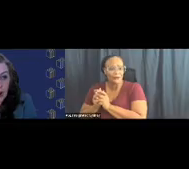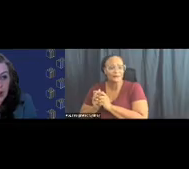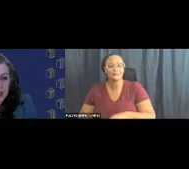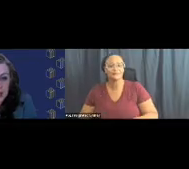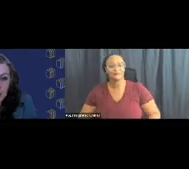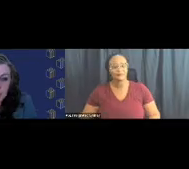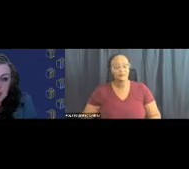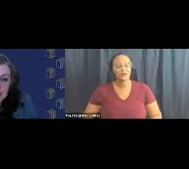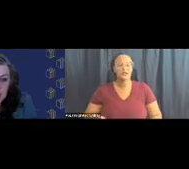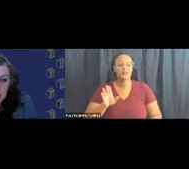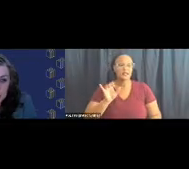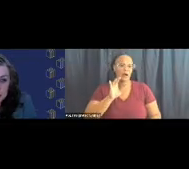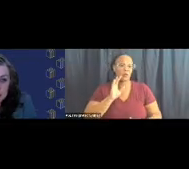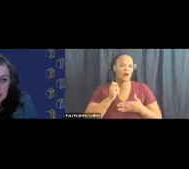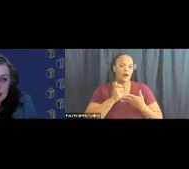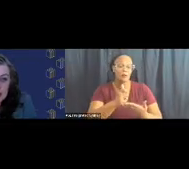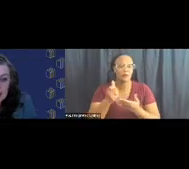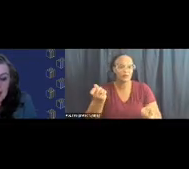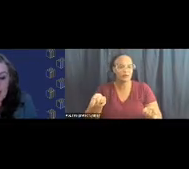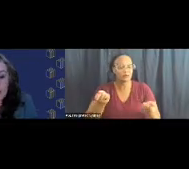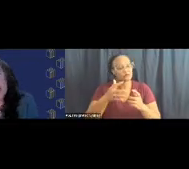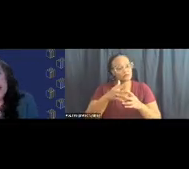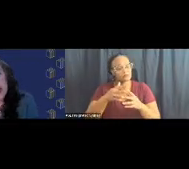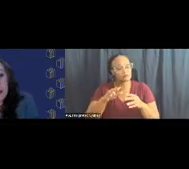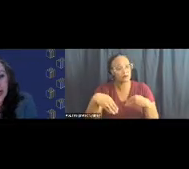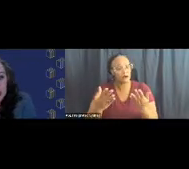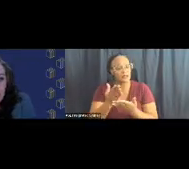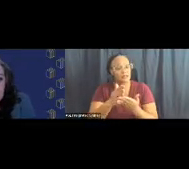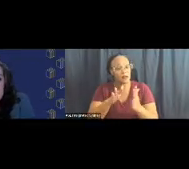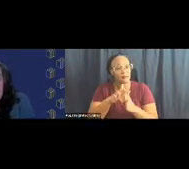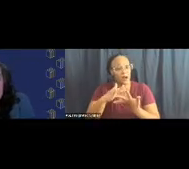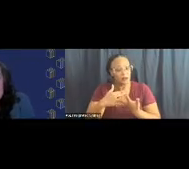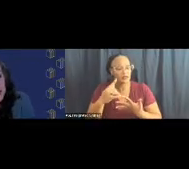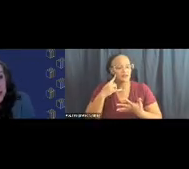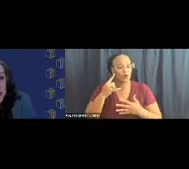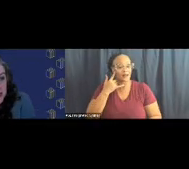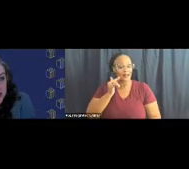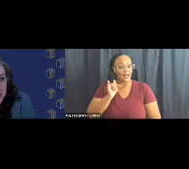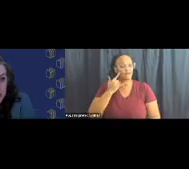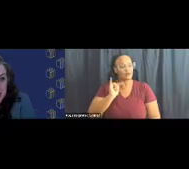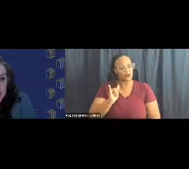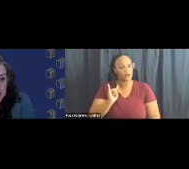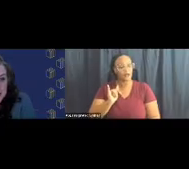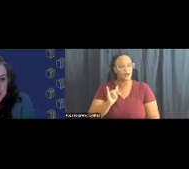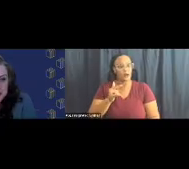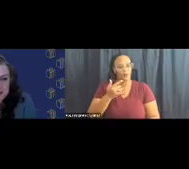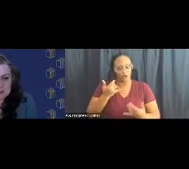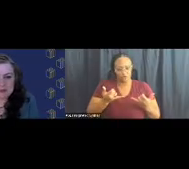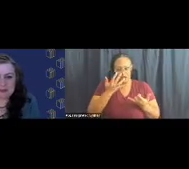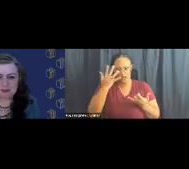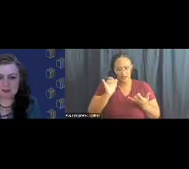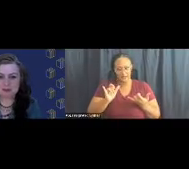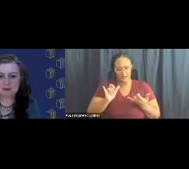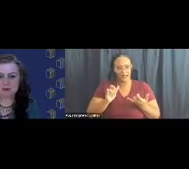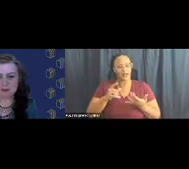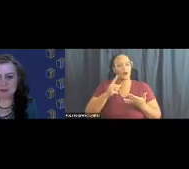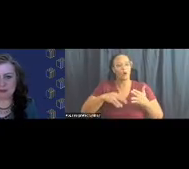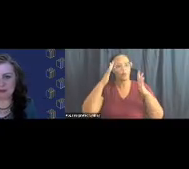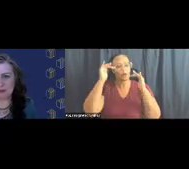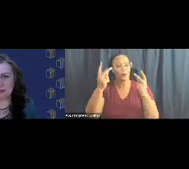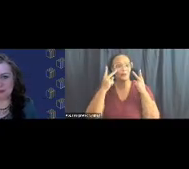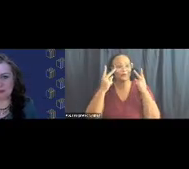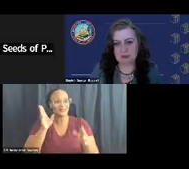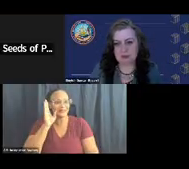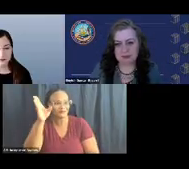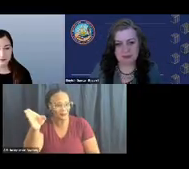we are and where we need to go. I will now turn it back to Robin to introduce today's presenters.